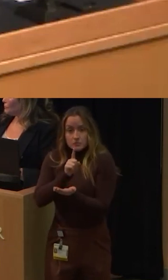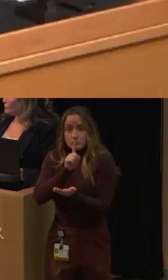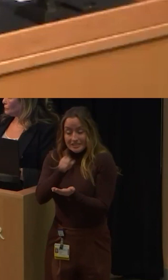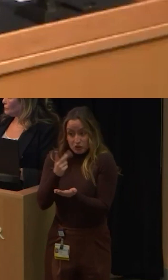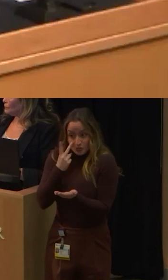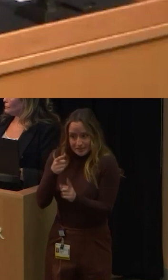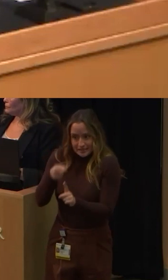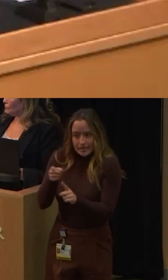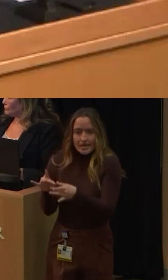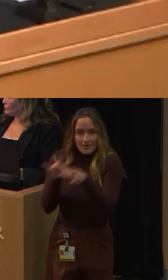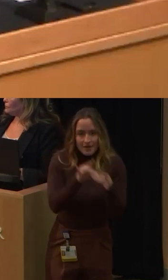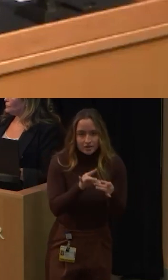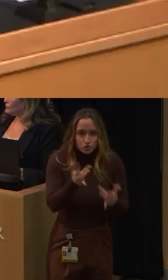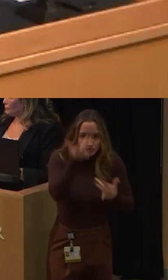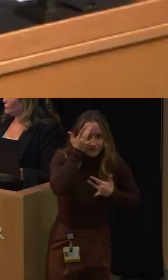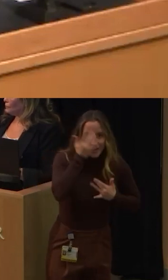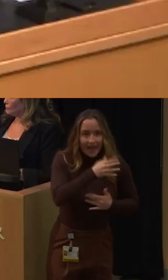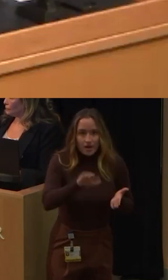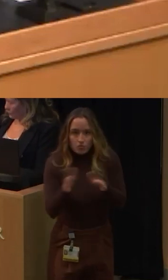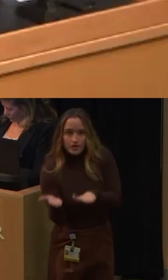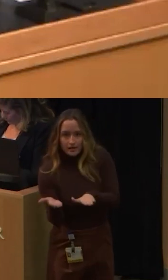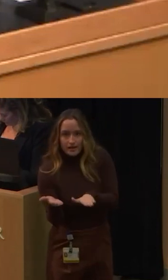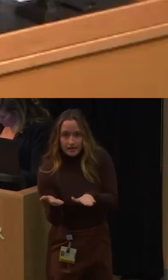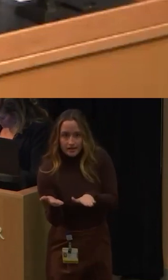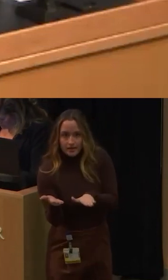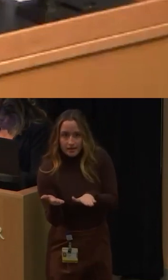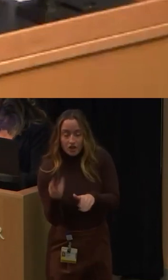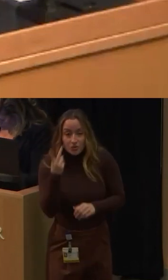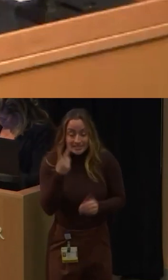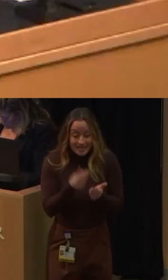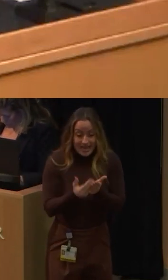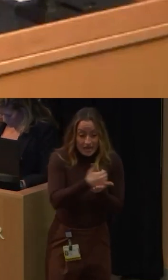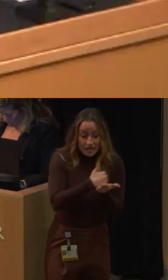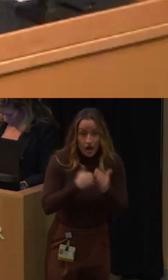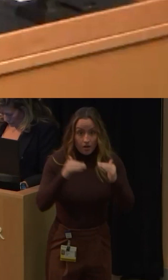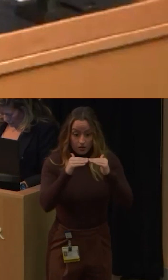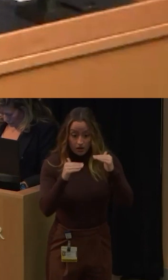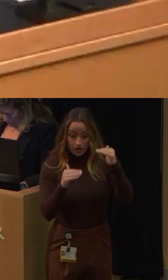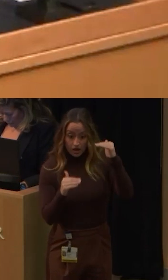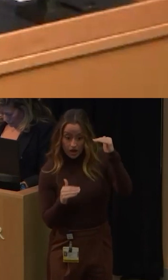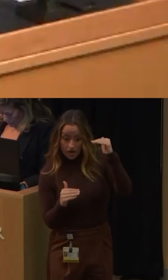across the income distribution, and income-related health disparities are growing over time,